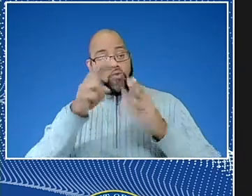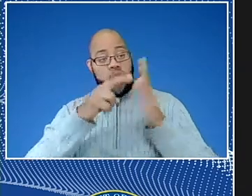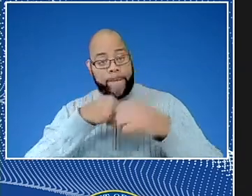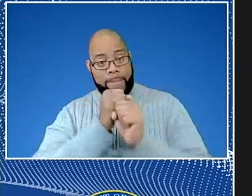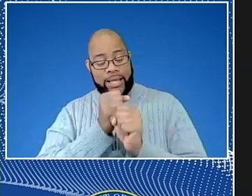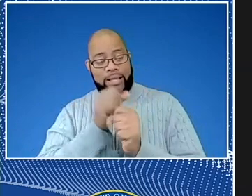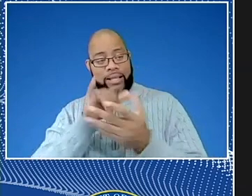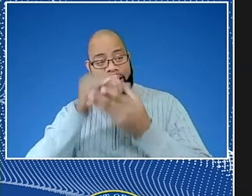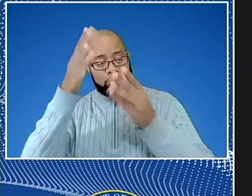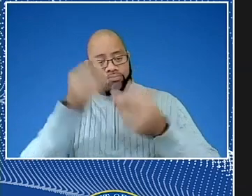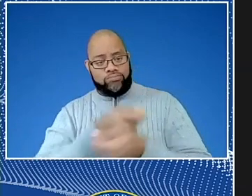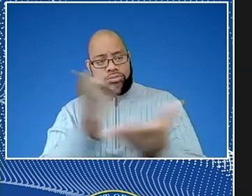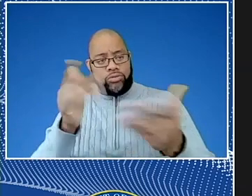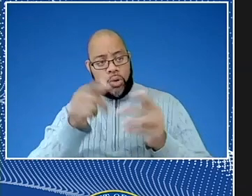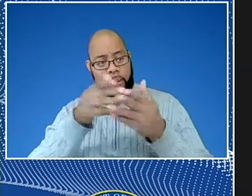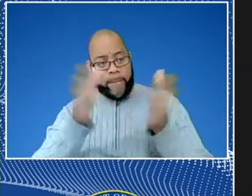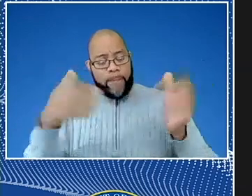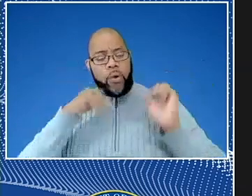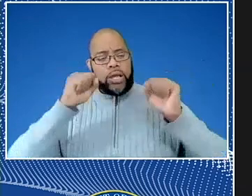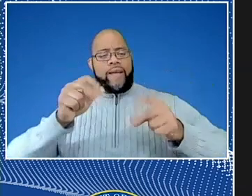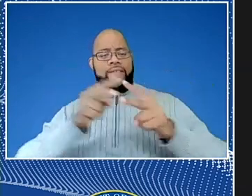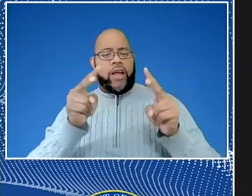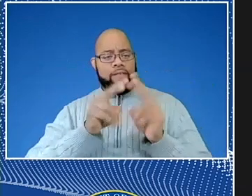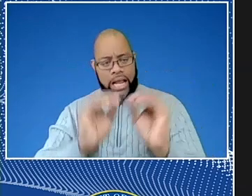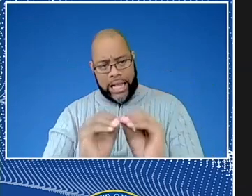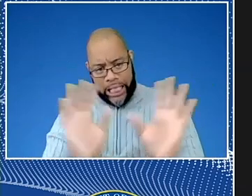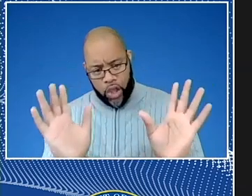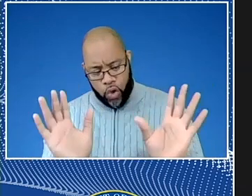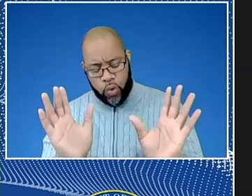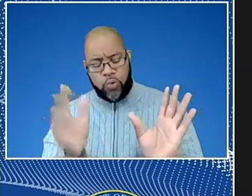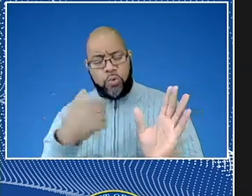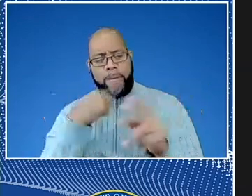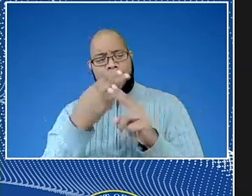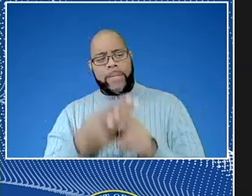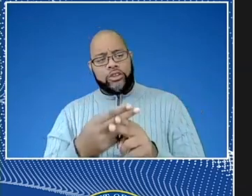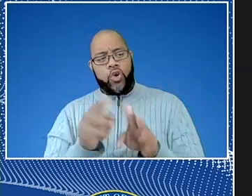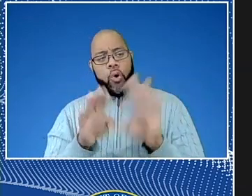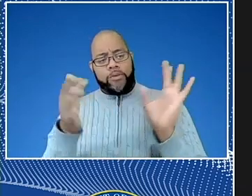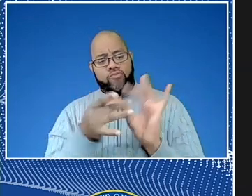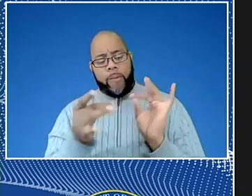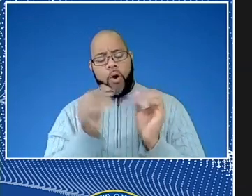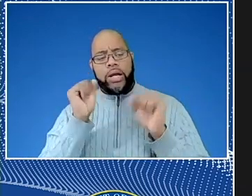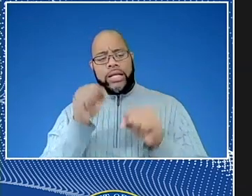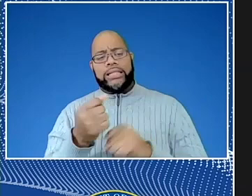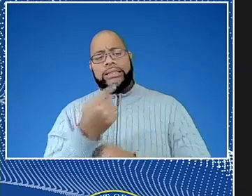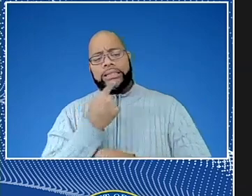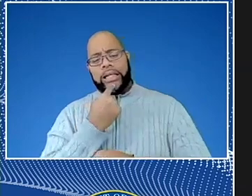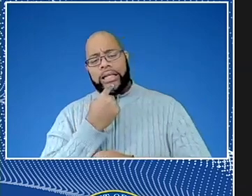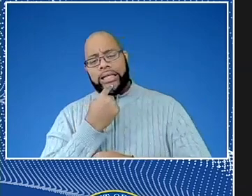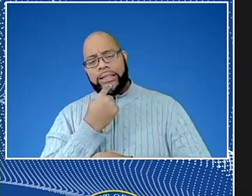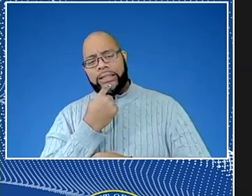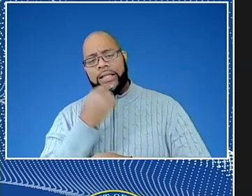out to the public, we can be very clear, as we mentioned in the opening remarks, we can say these are the types of loans that